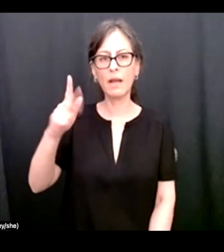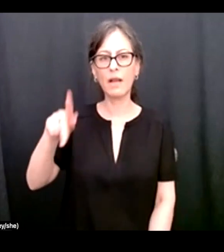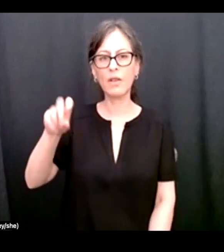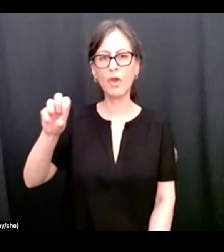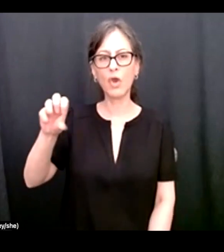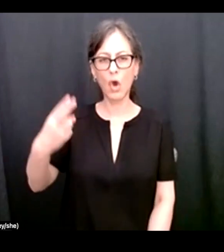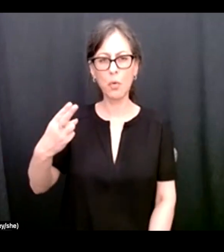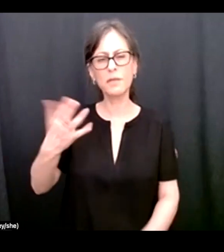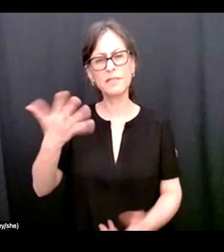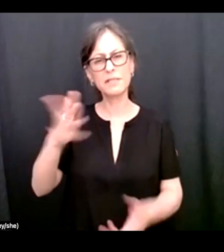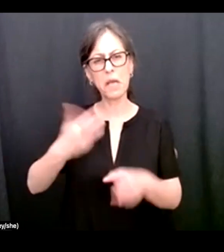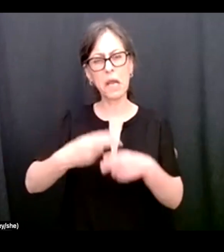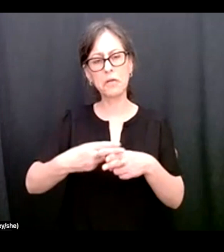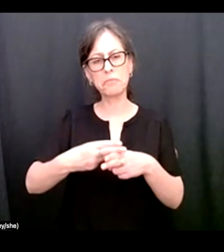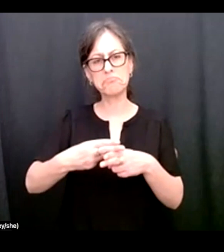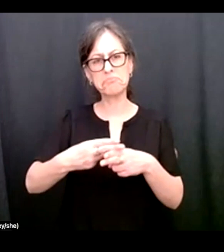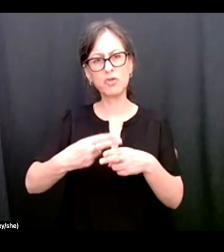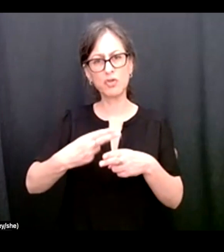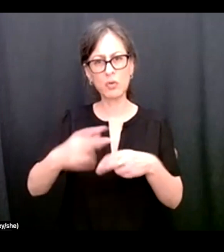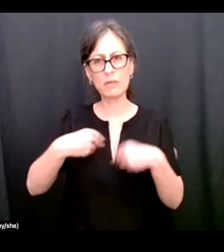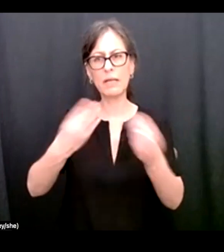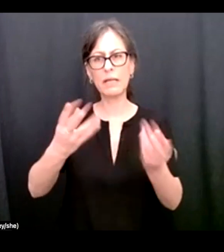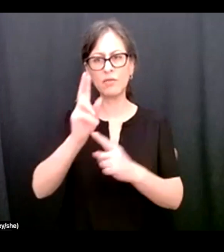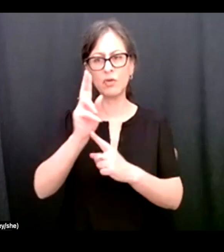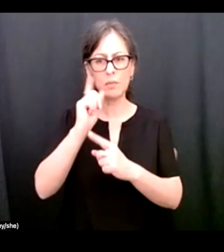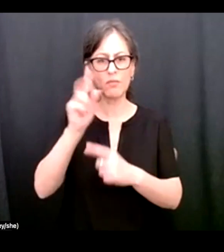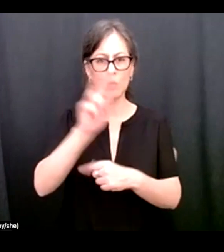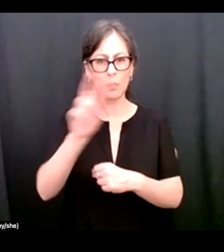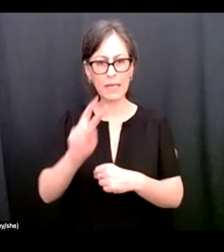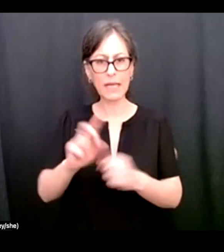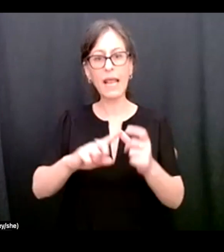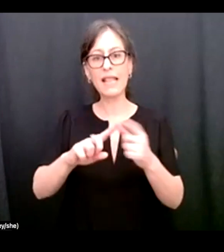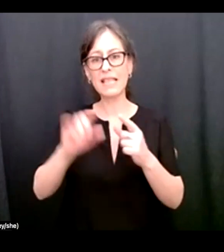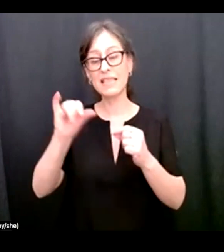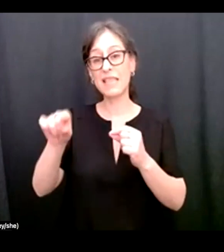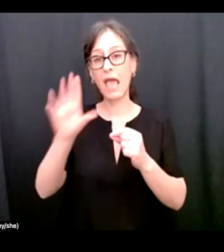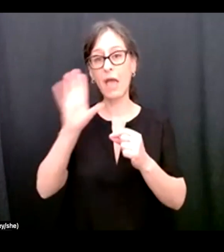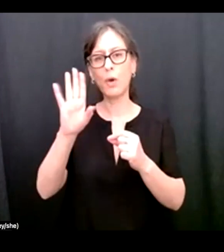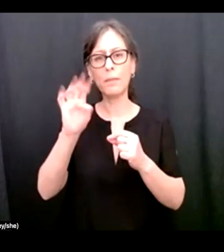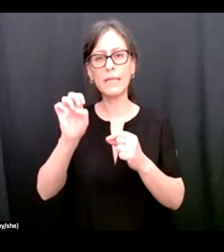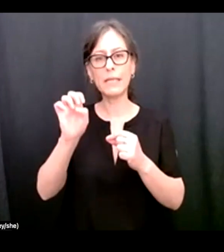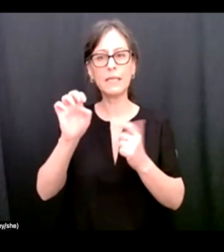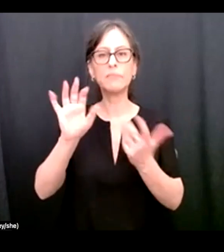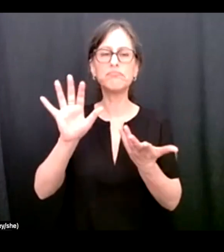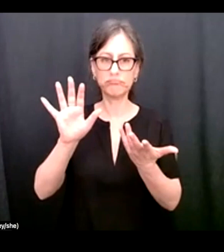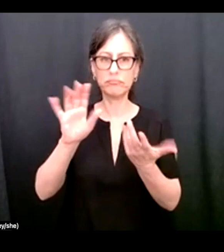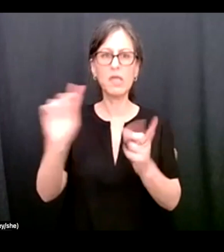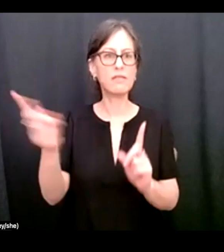but we'll do you know, two minutes for folks to read. But this, this will be the first kind of